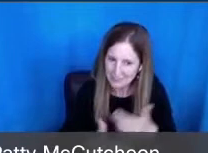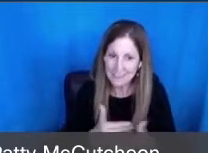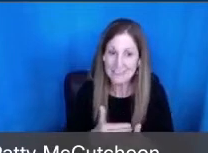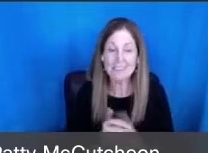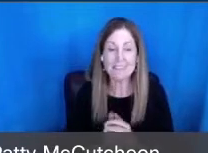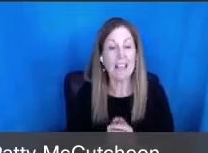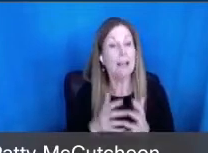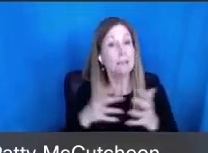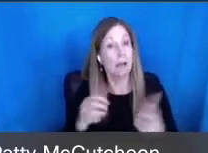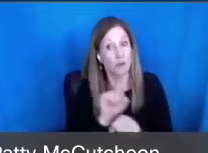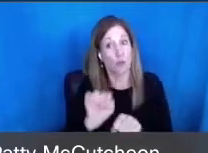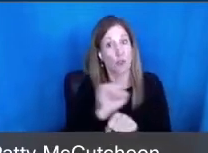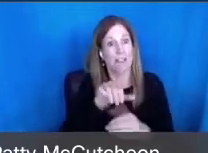but the more we work on it, the better it gets.